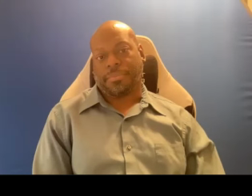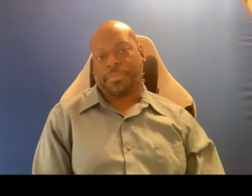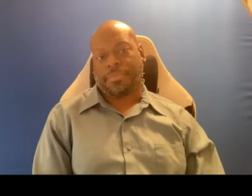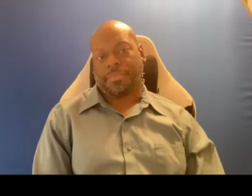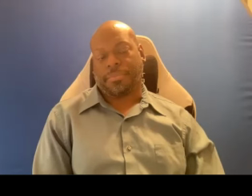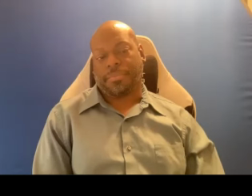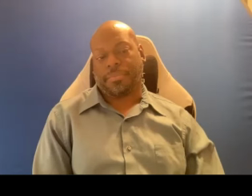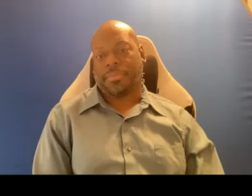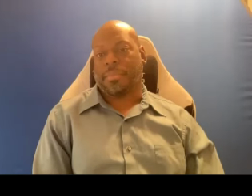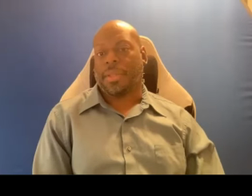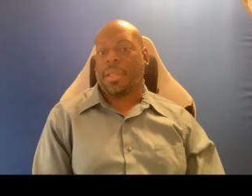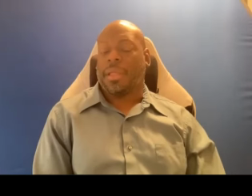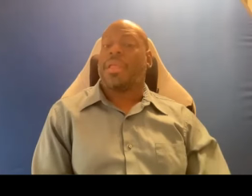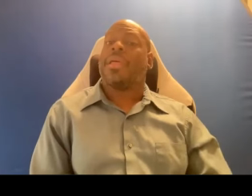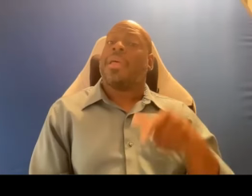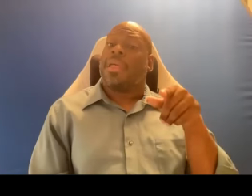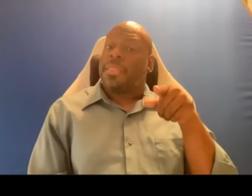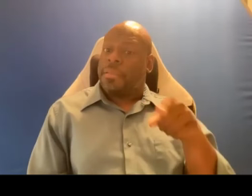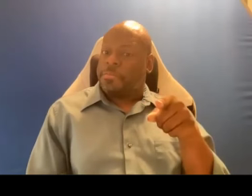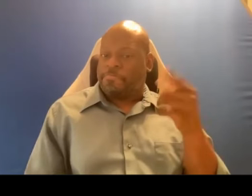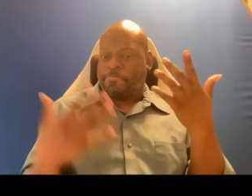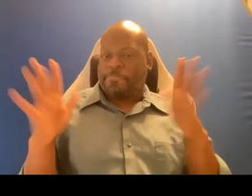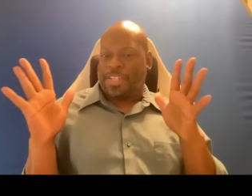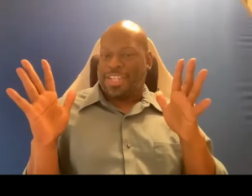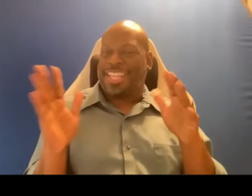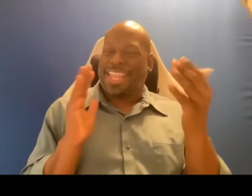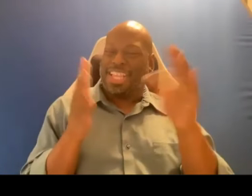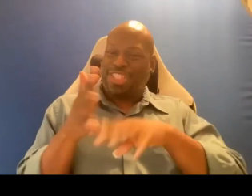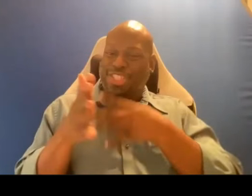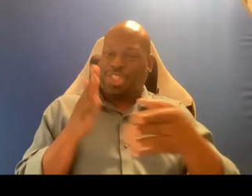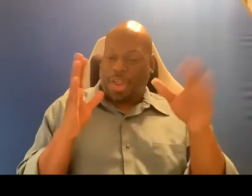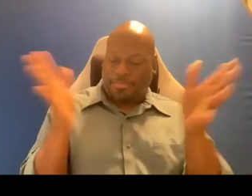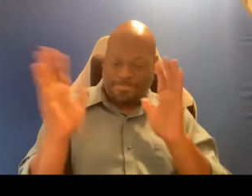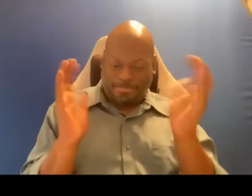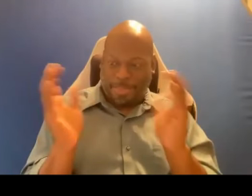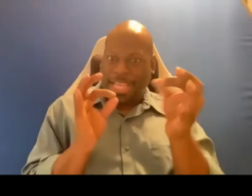That concludes exploration of the Comparison Chart. We recognize that meeting the needs